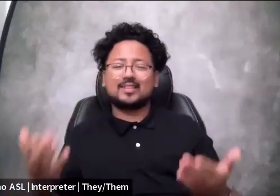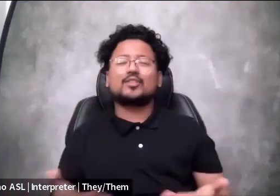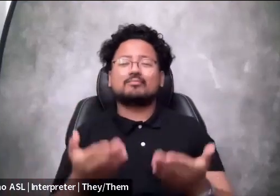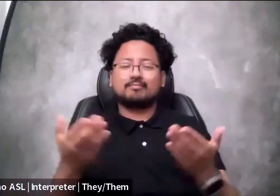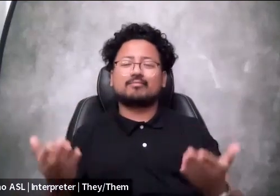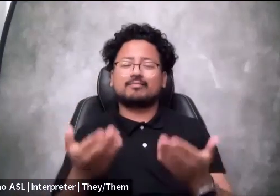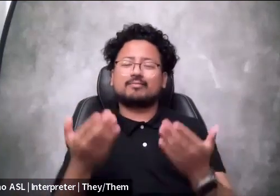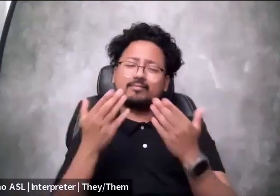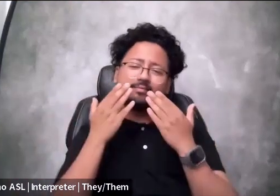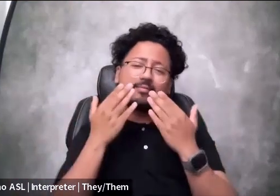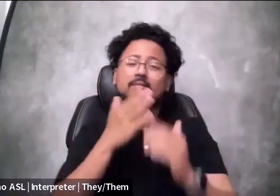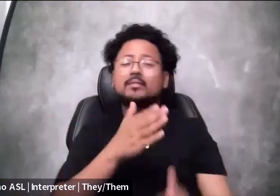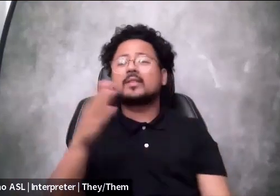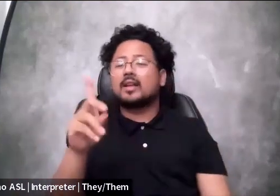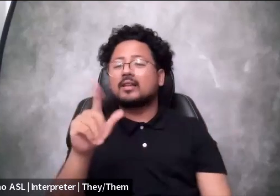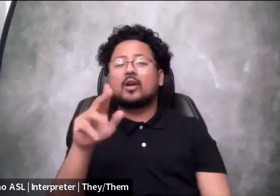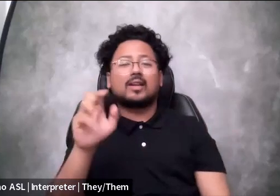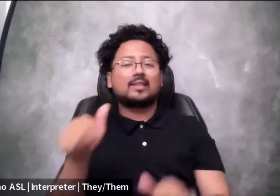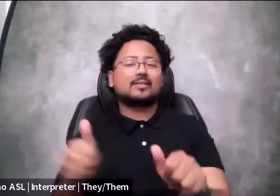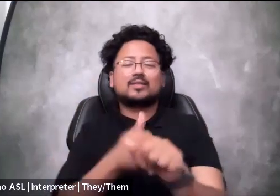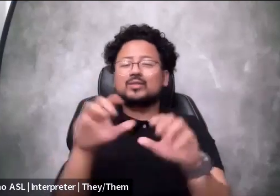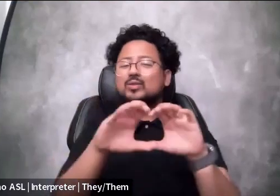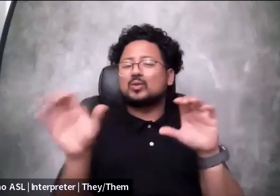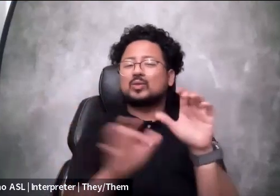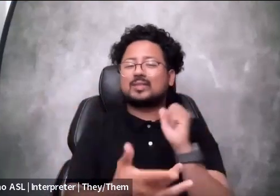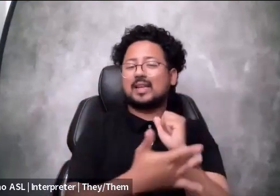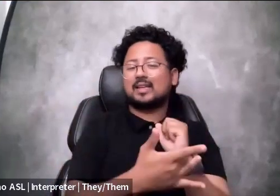Thank you to Darliene behind the scenes today and Julianne who did a lot of the